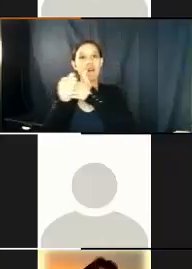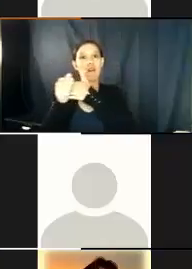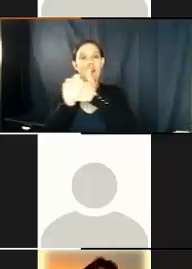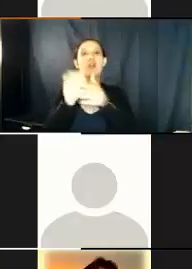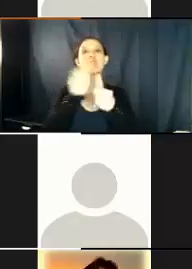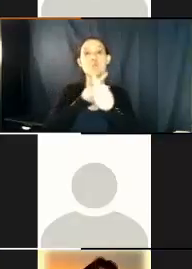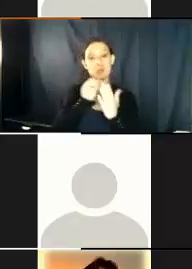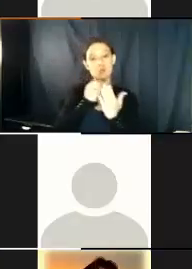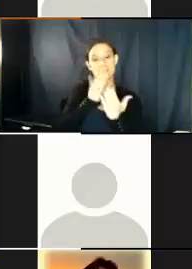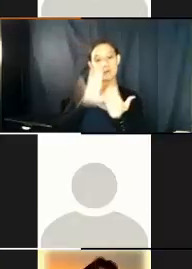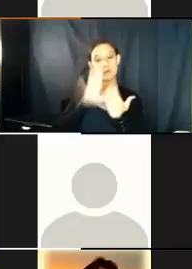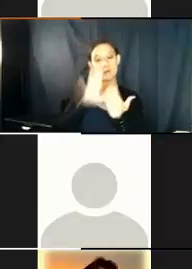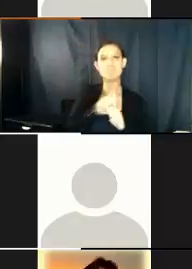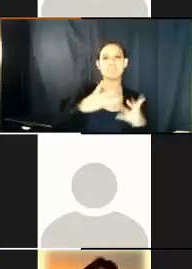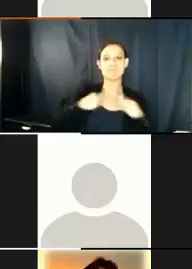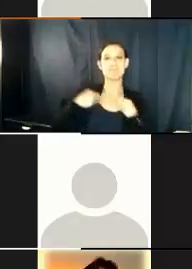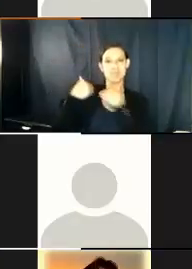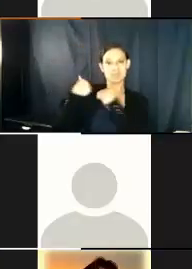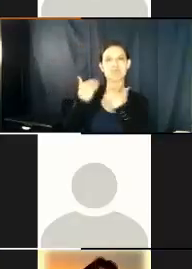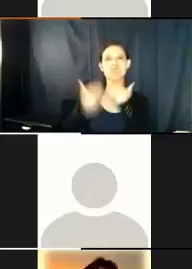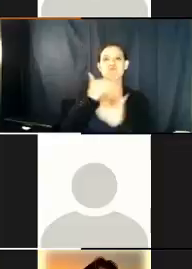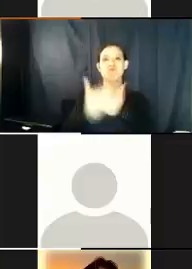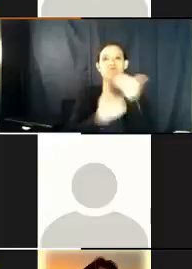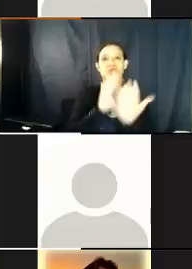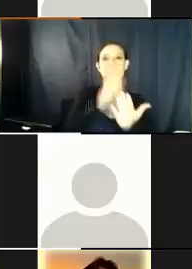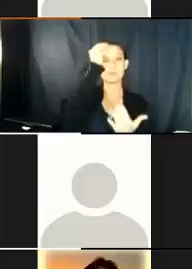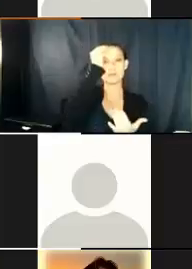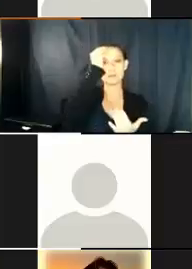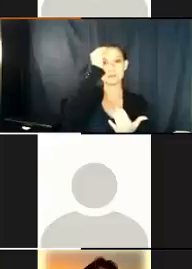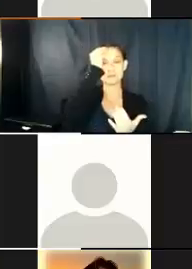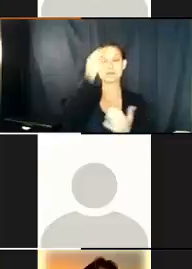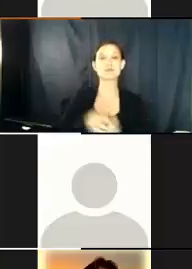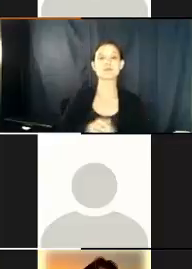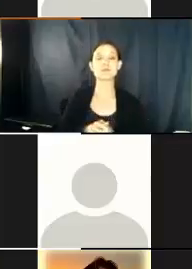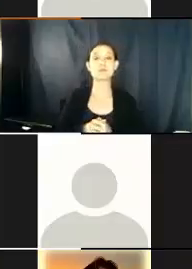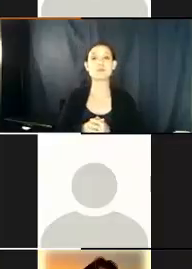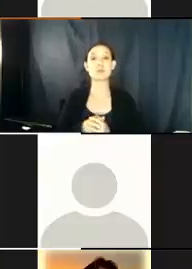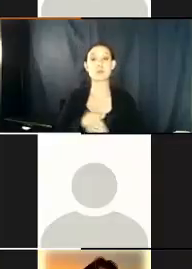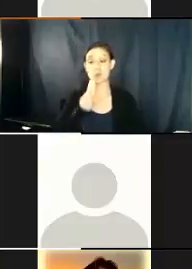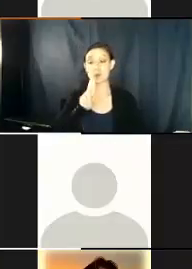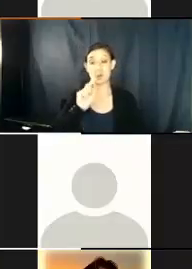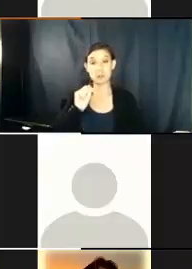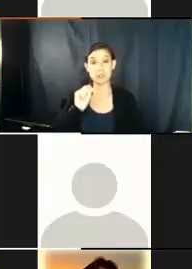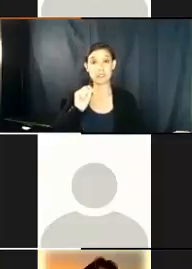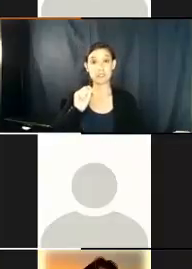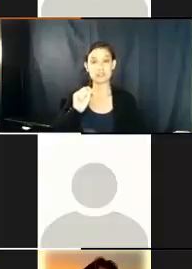So at UT high school, our students can be here in Texas, and a good majority of them